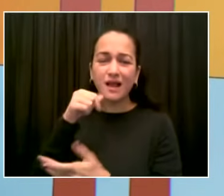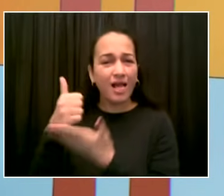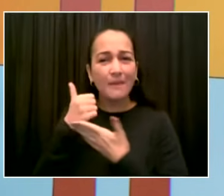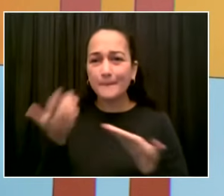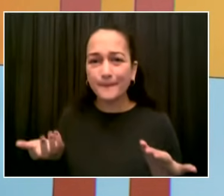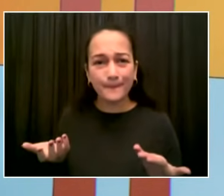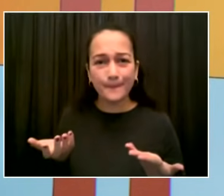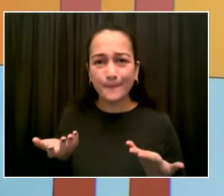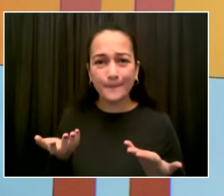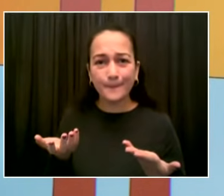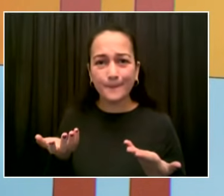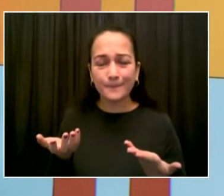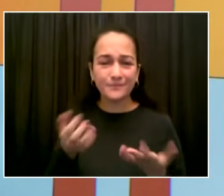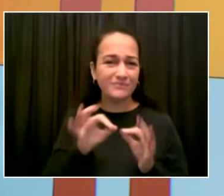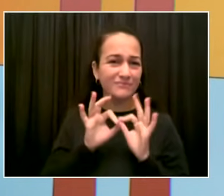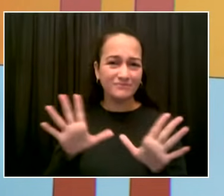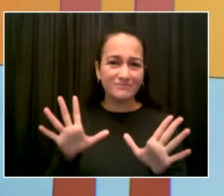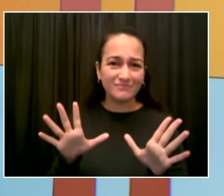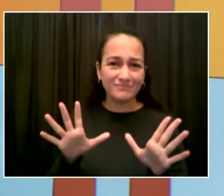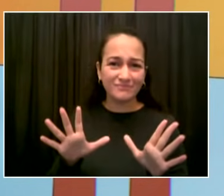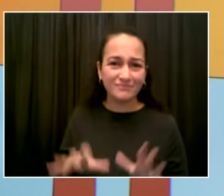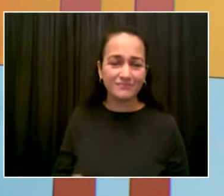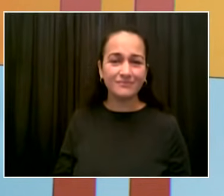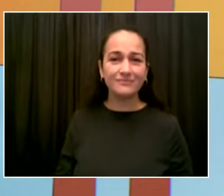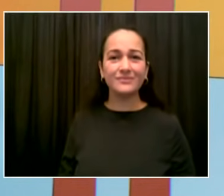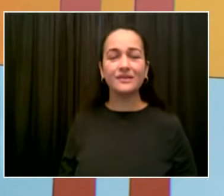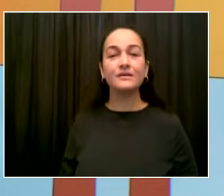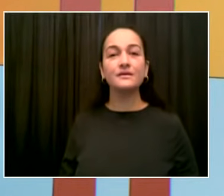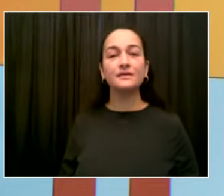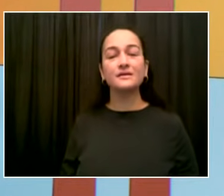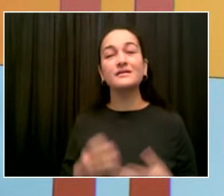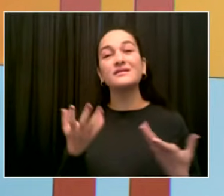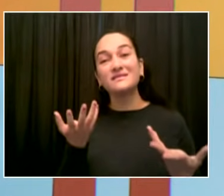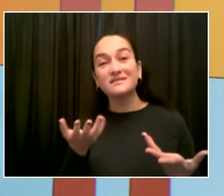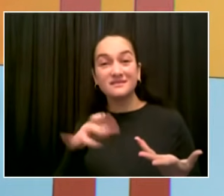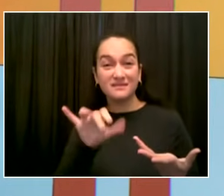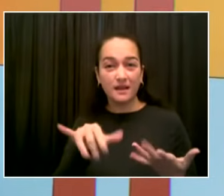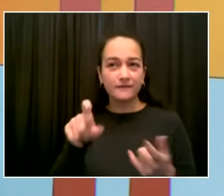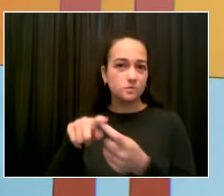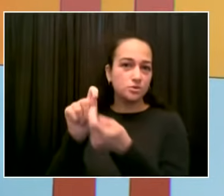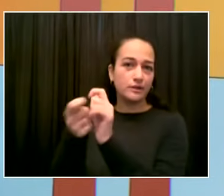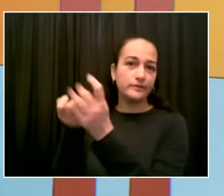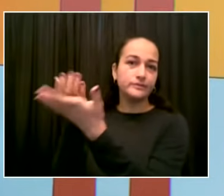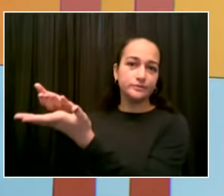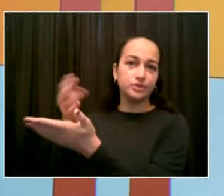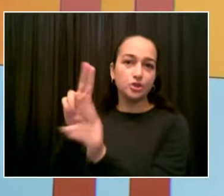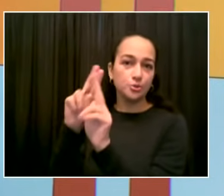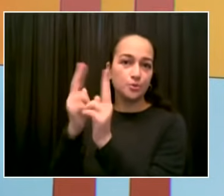CRISIS INSTEAD OF S AWEAY S IN OUR